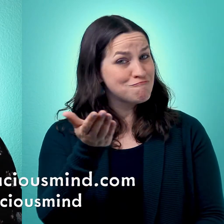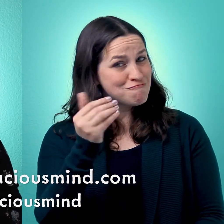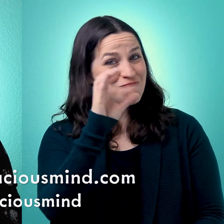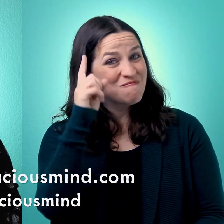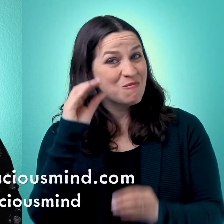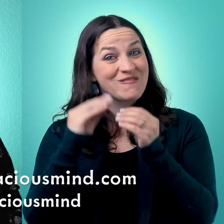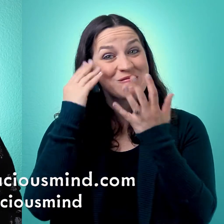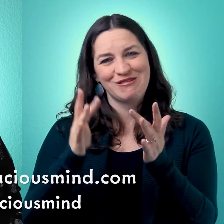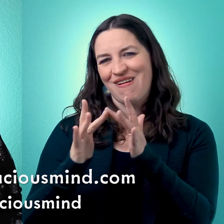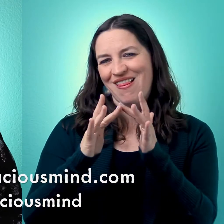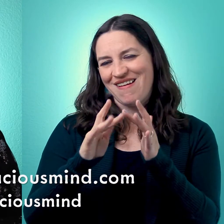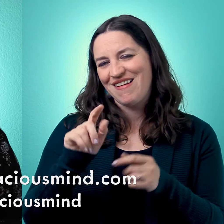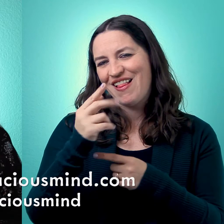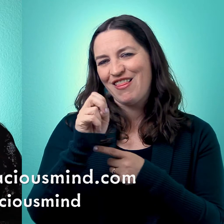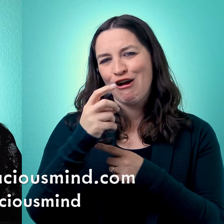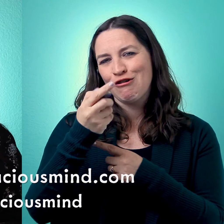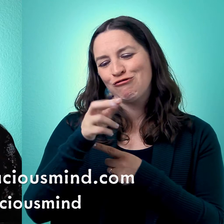You can find us online at TheGraciousMind.com